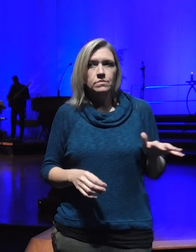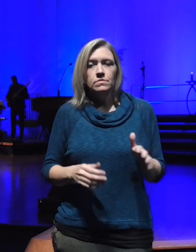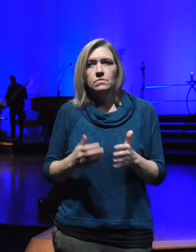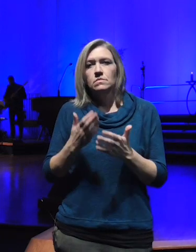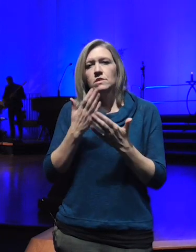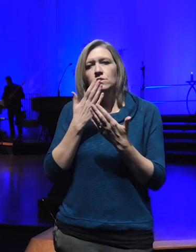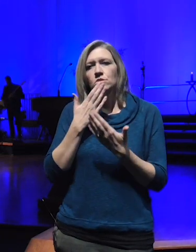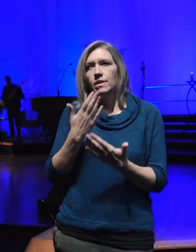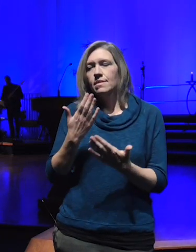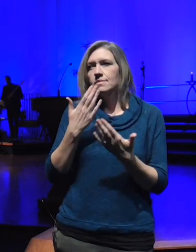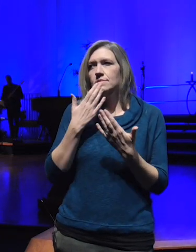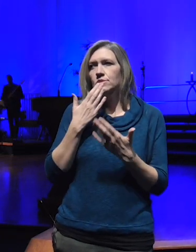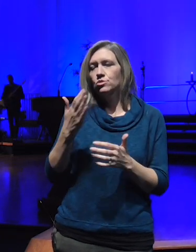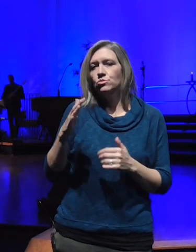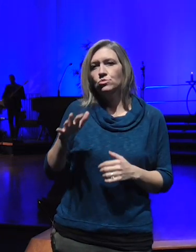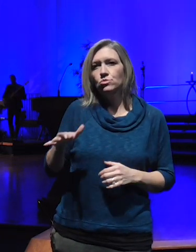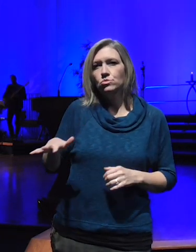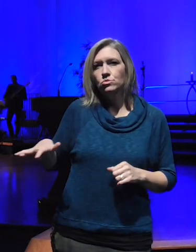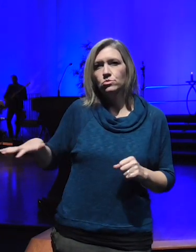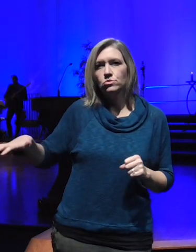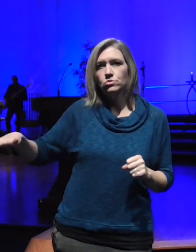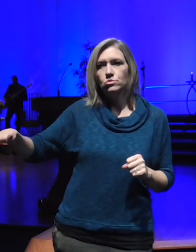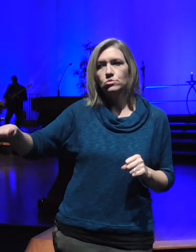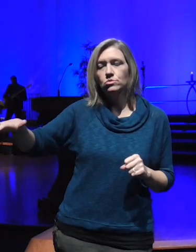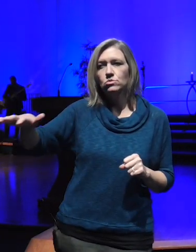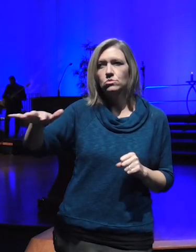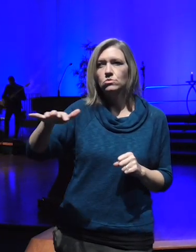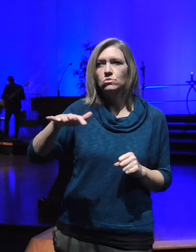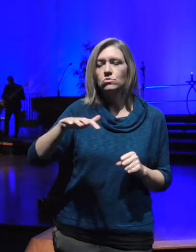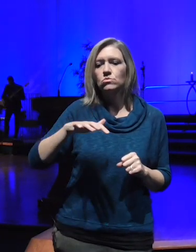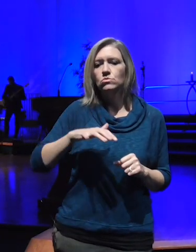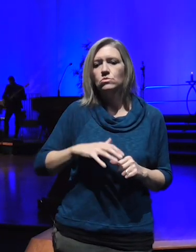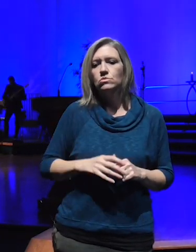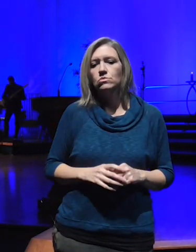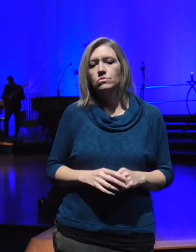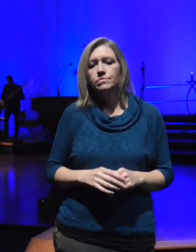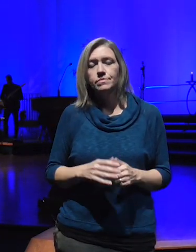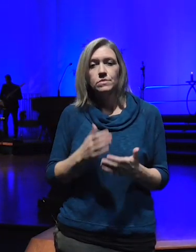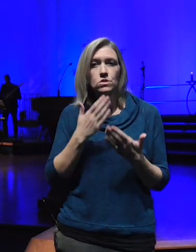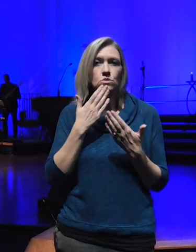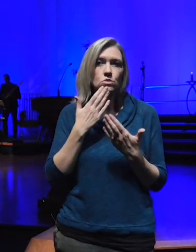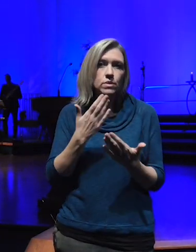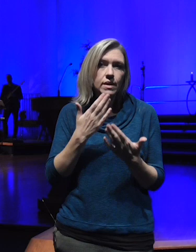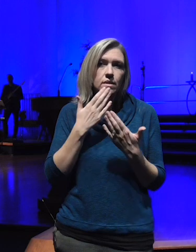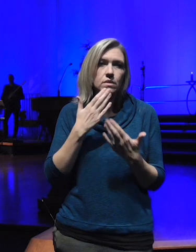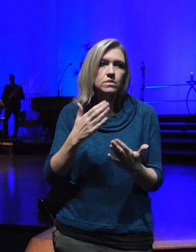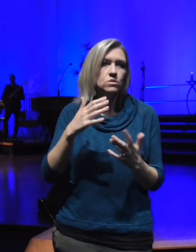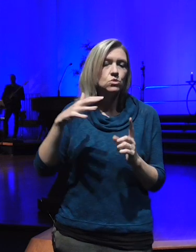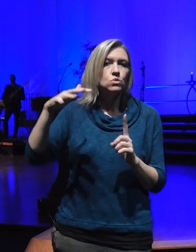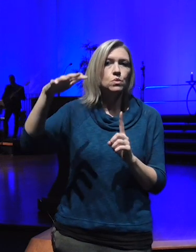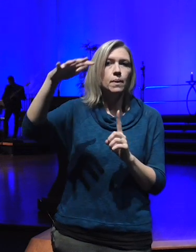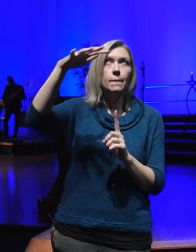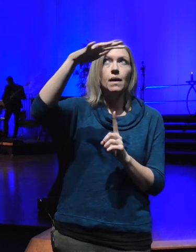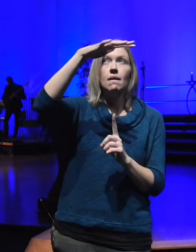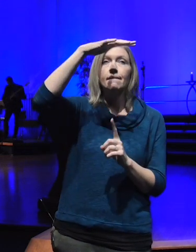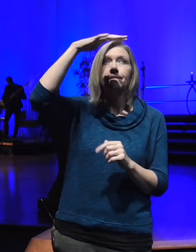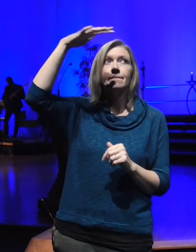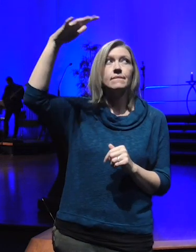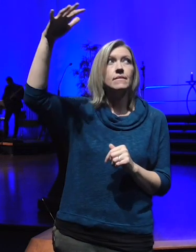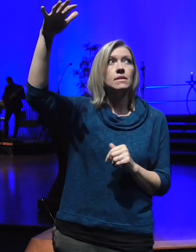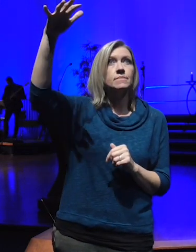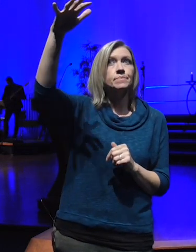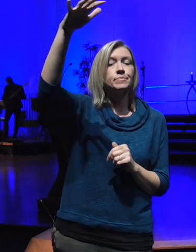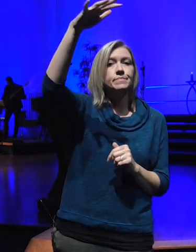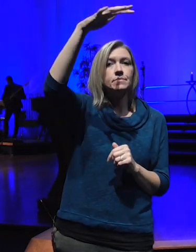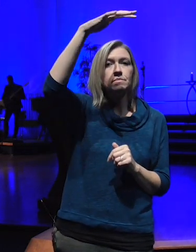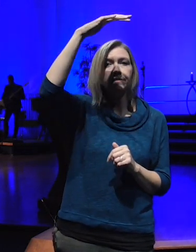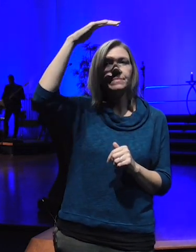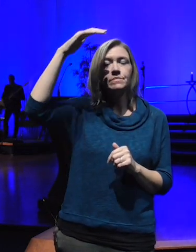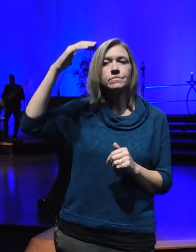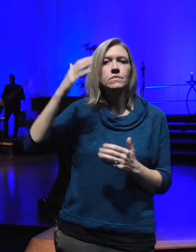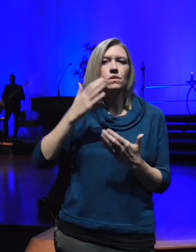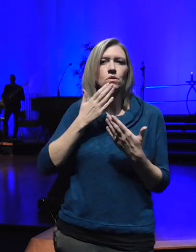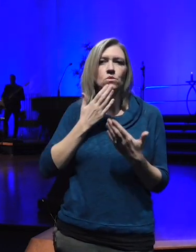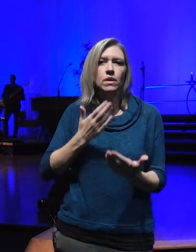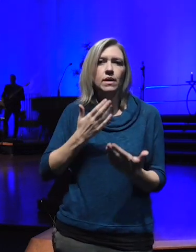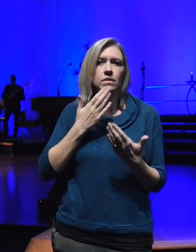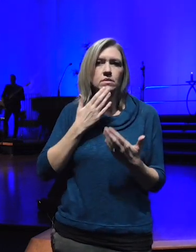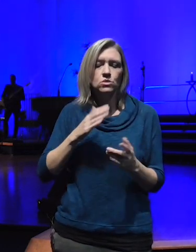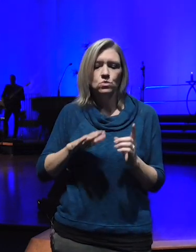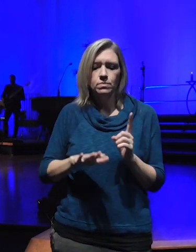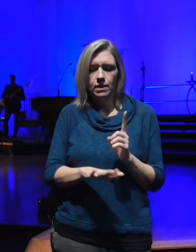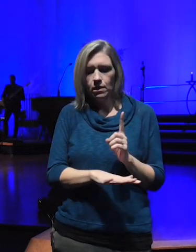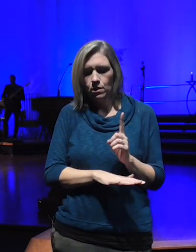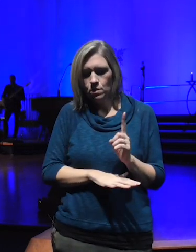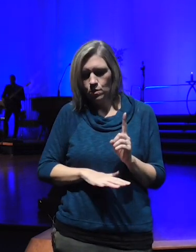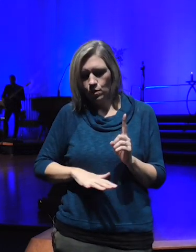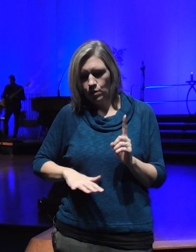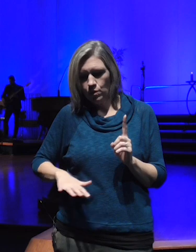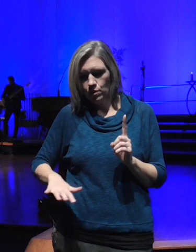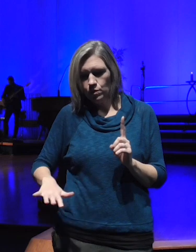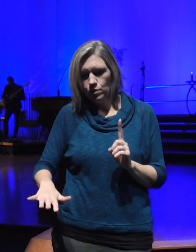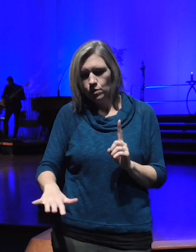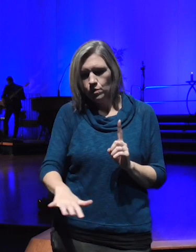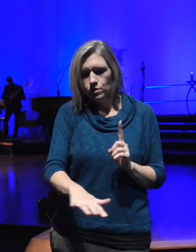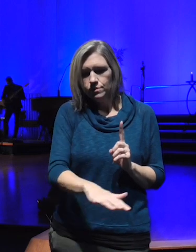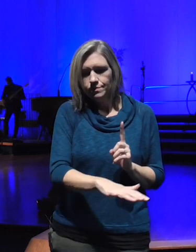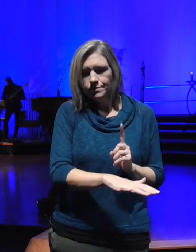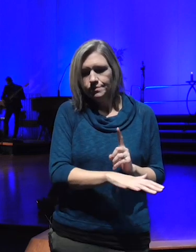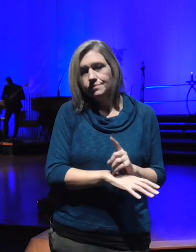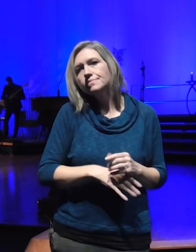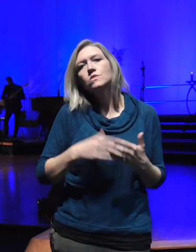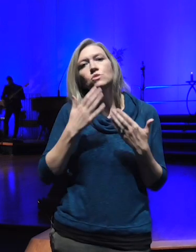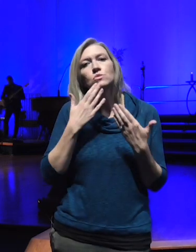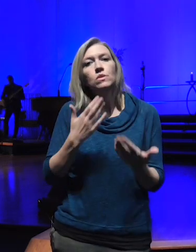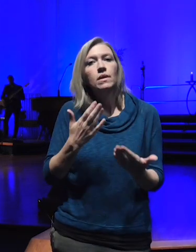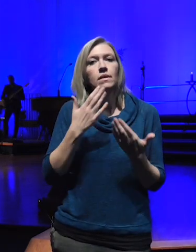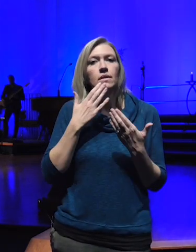to the right of me me gratitude above me gratitude below me gratitude Within